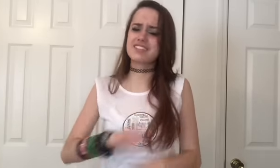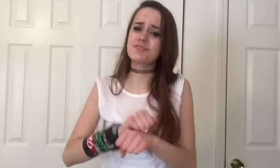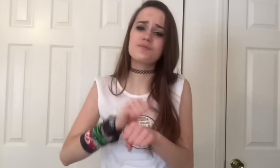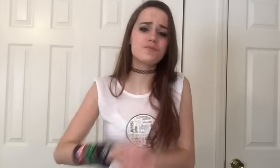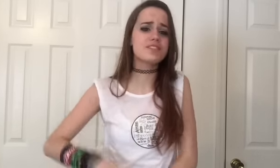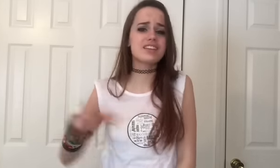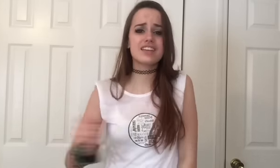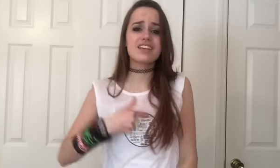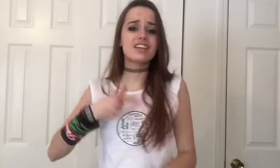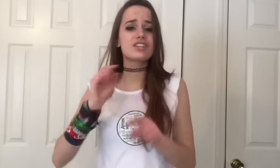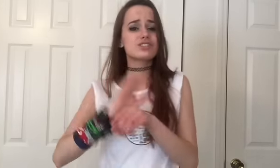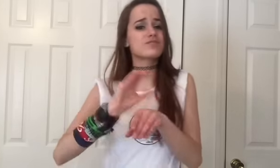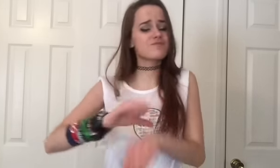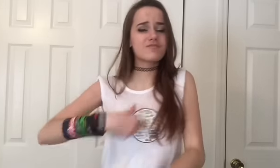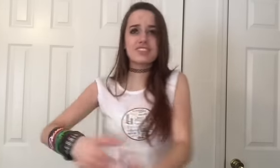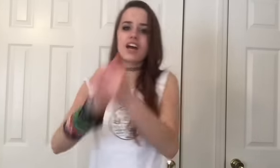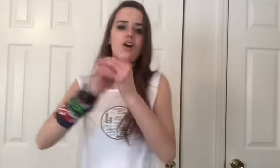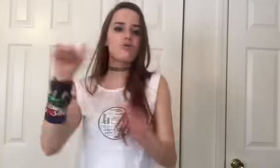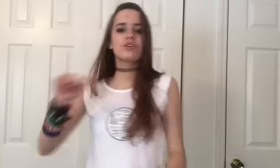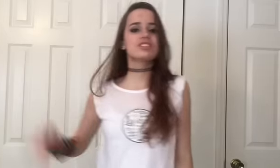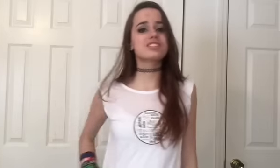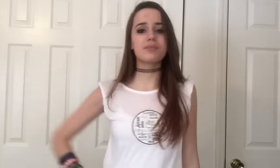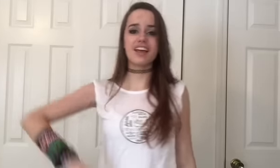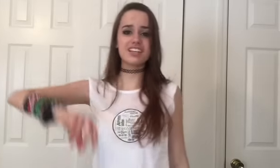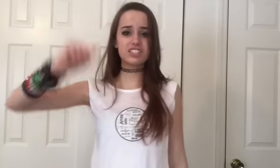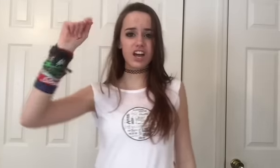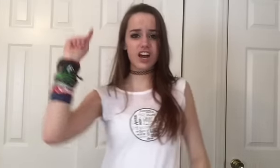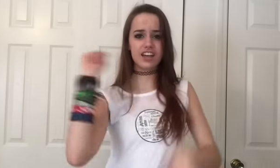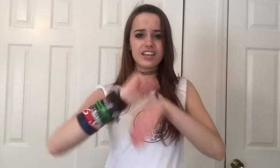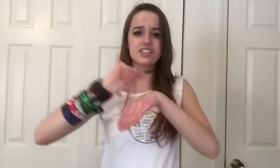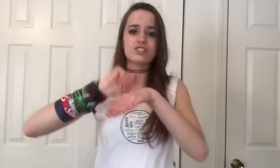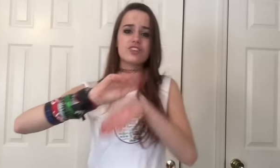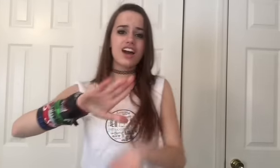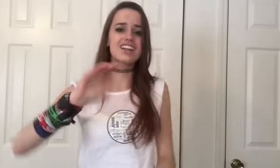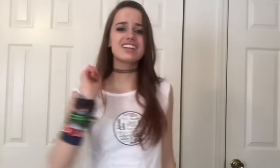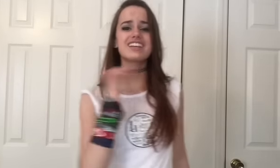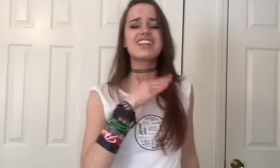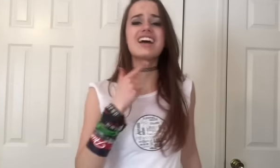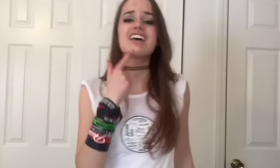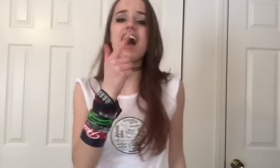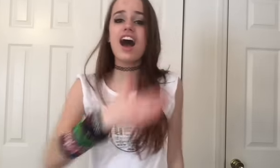take me to church i'll worship like a dog at the shrine of your lies